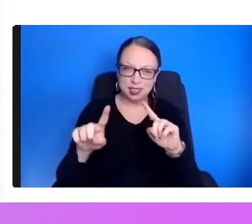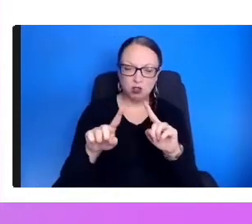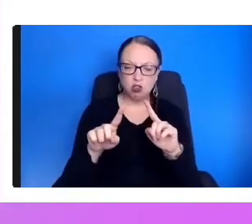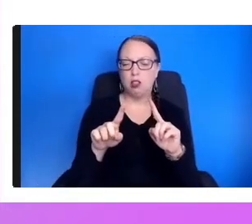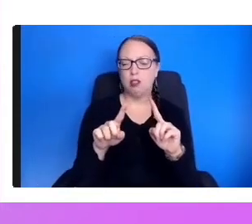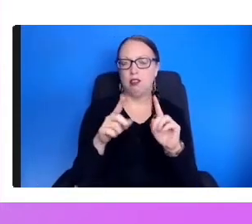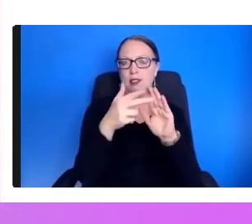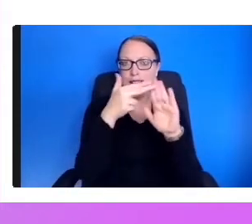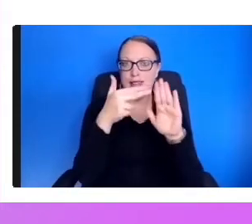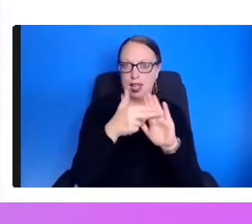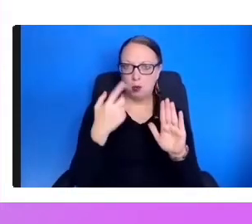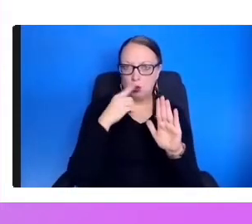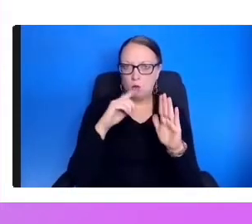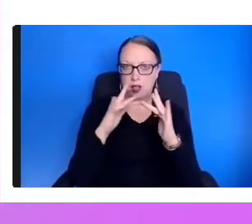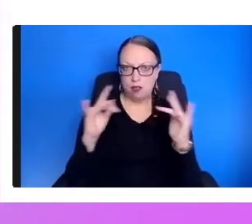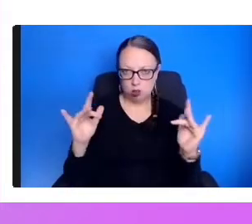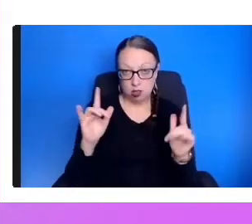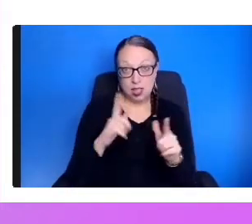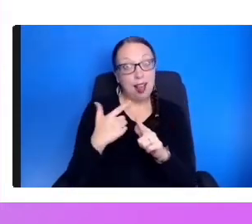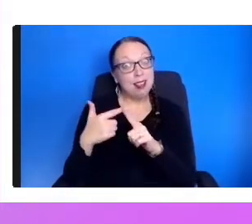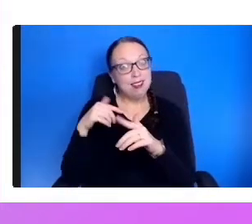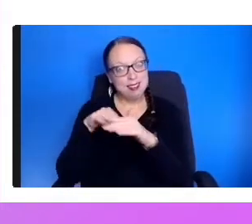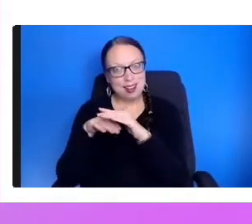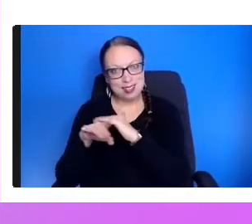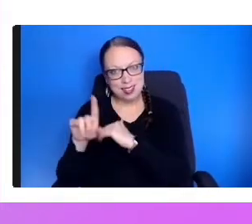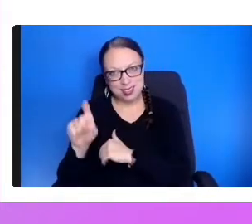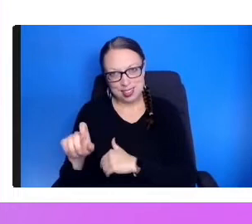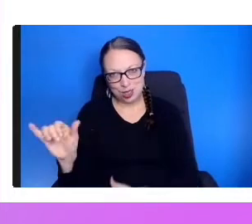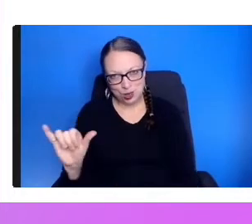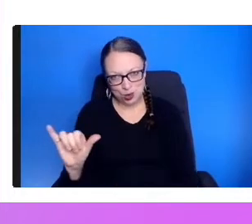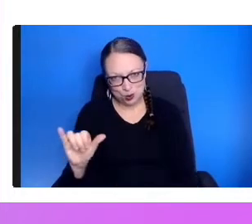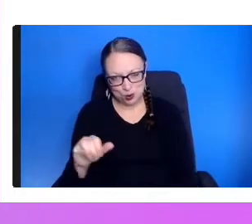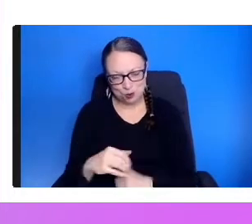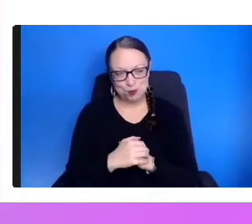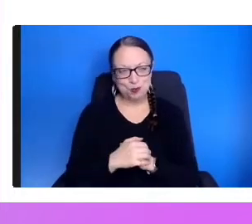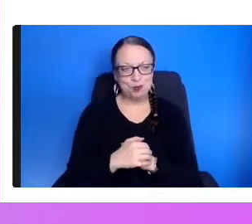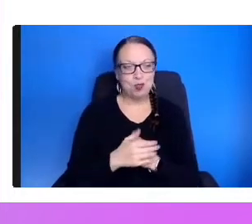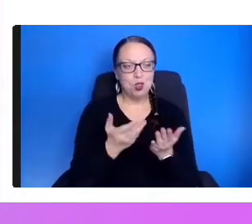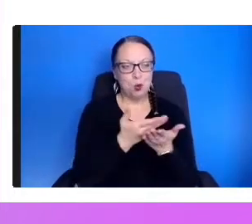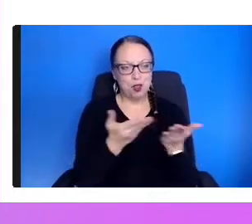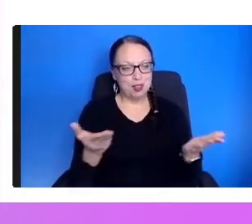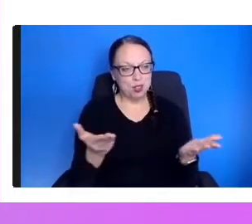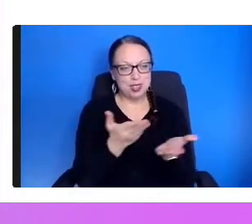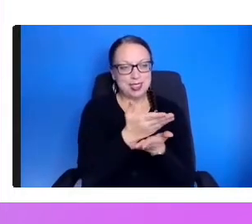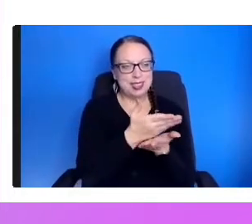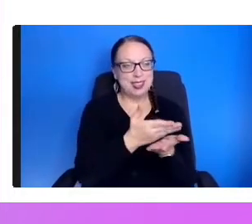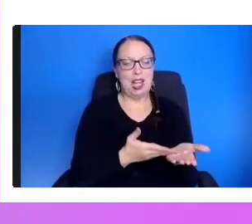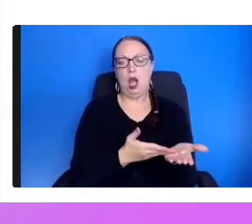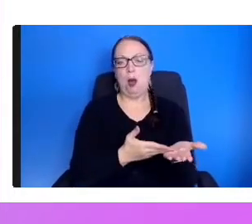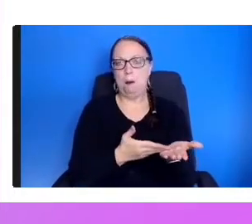in addition to access needs obviously. So here are some this slide just kind of illustrates some suggested